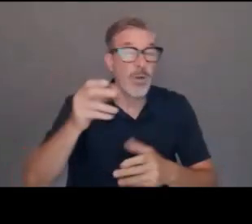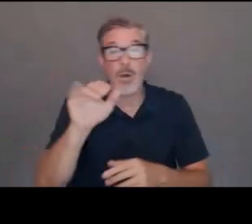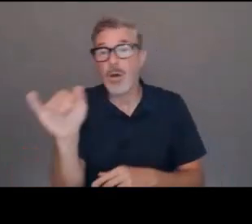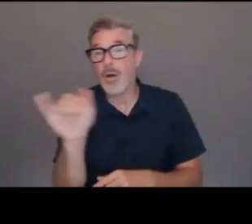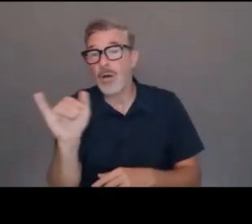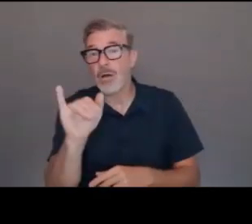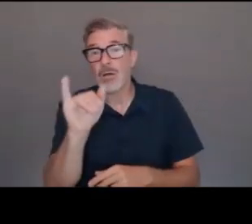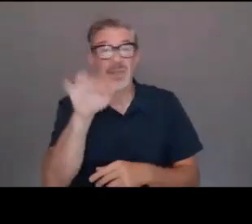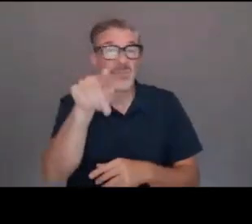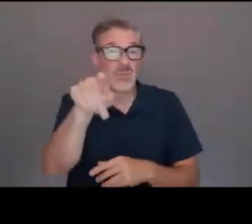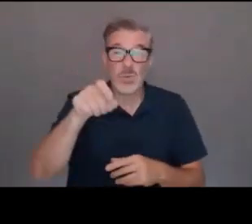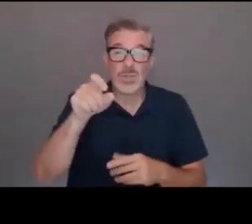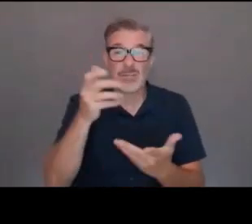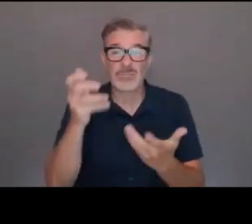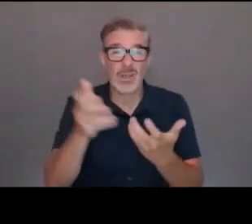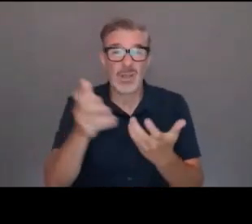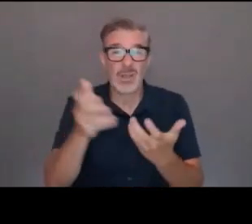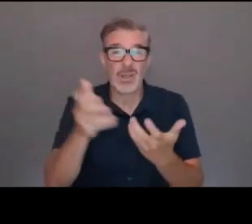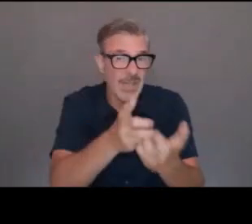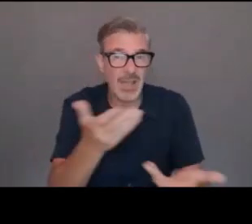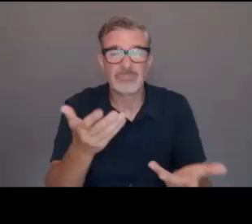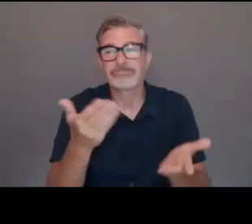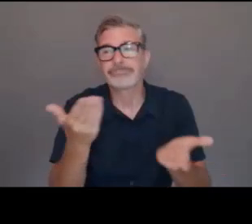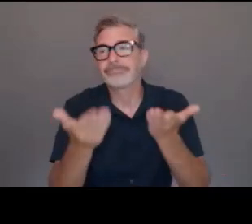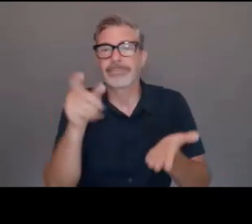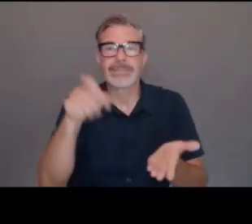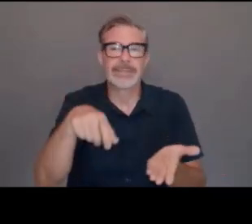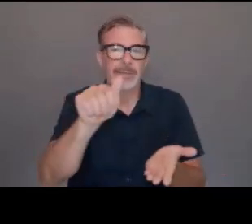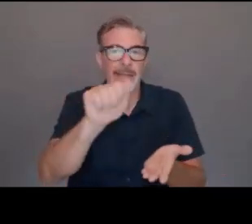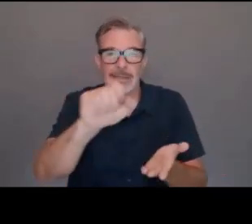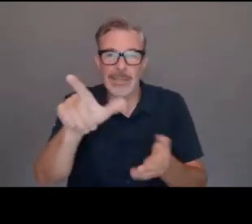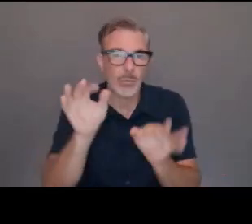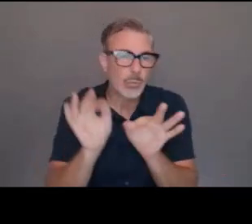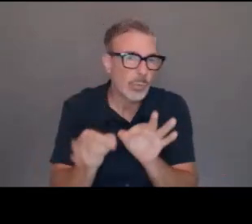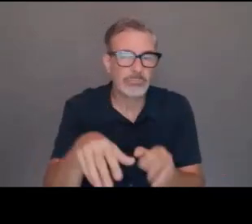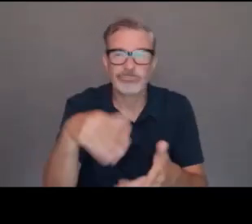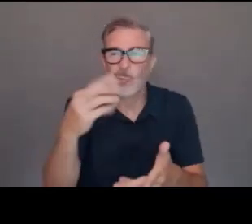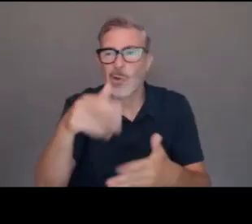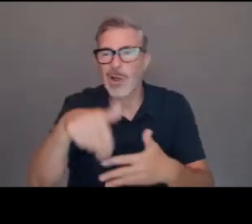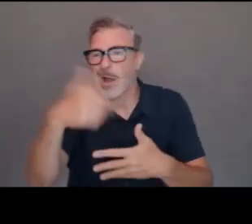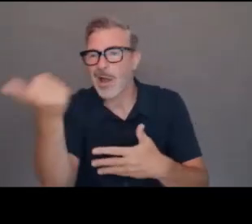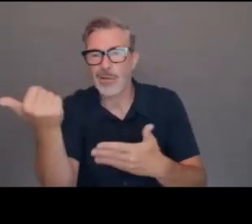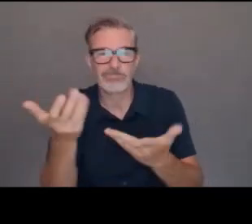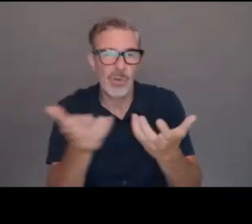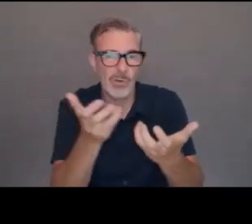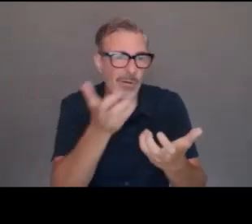interpretation or similar, so we can make necessary arrangements where applicable.